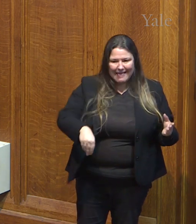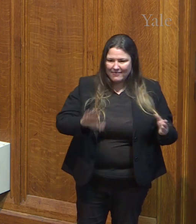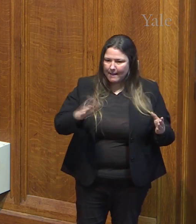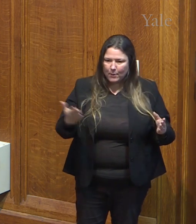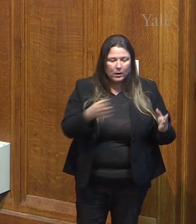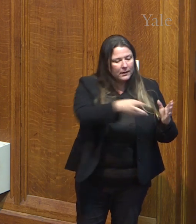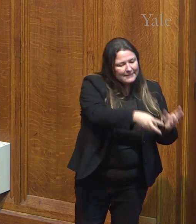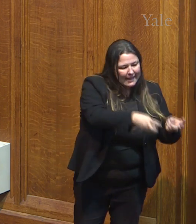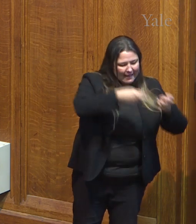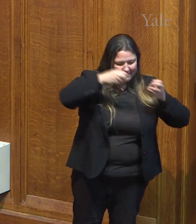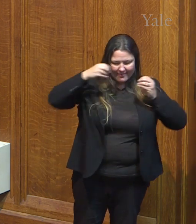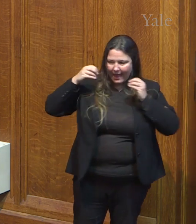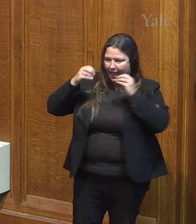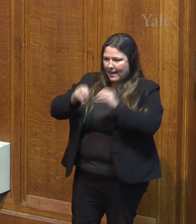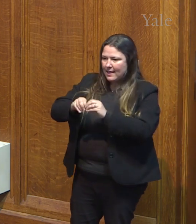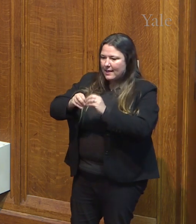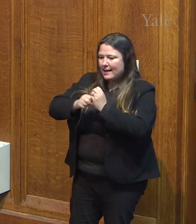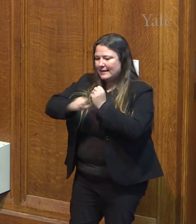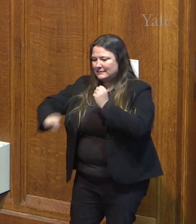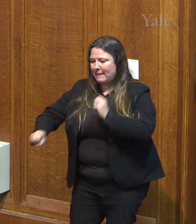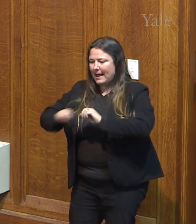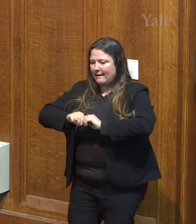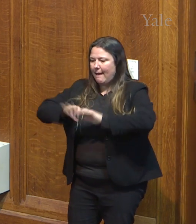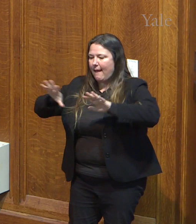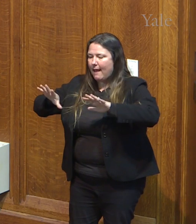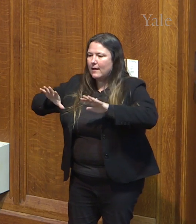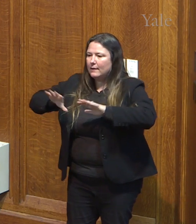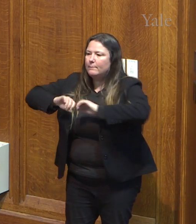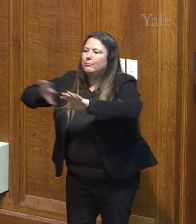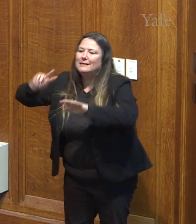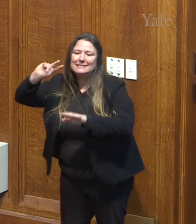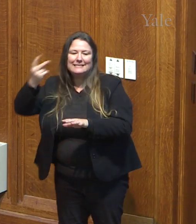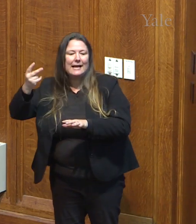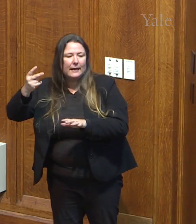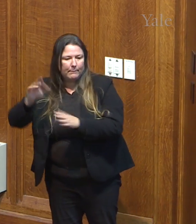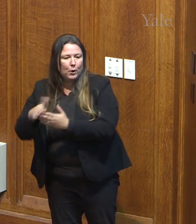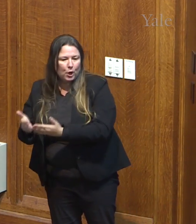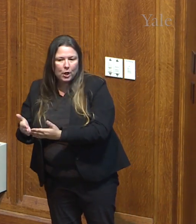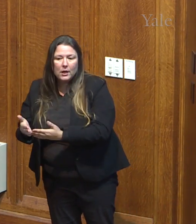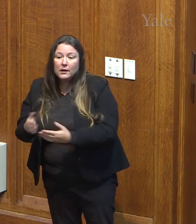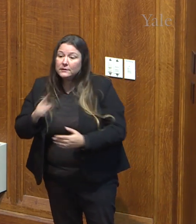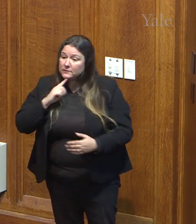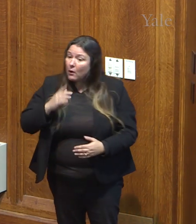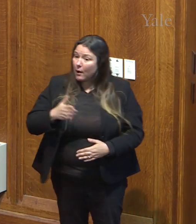and publishing that as a separate book. So I was happy to put him in touch with people